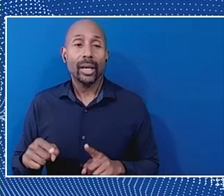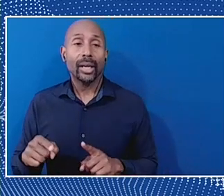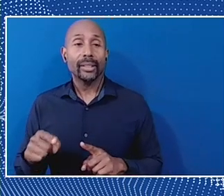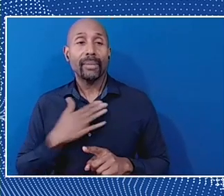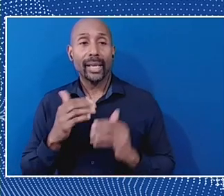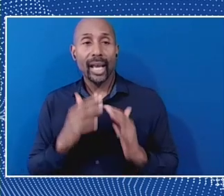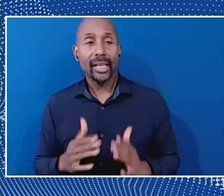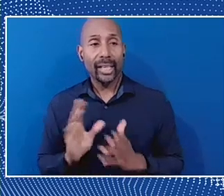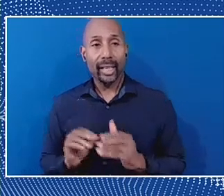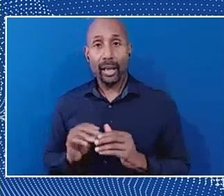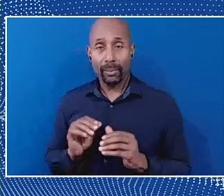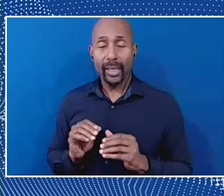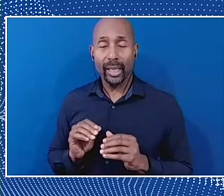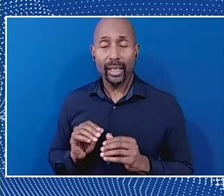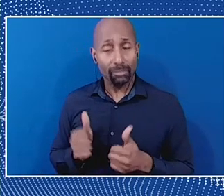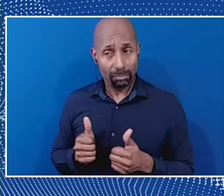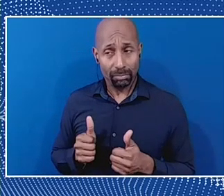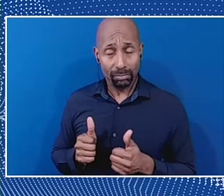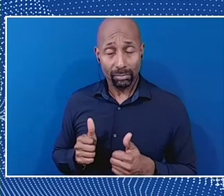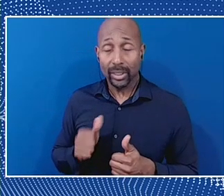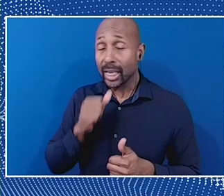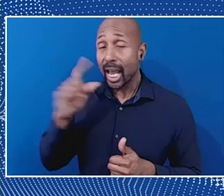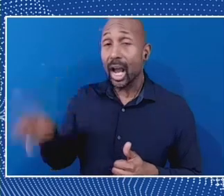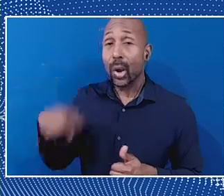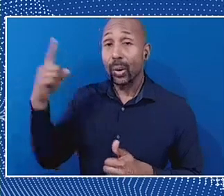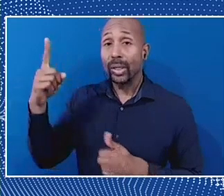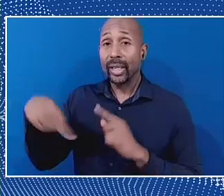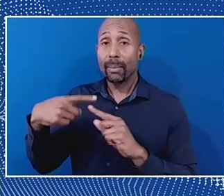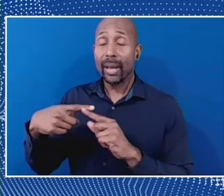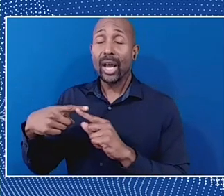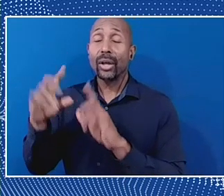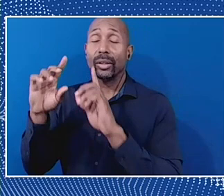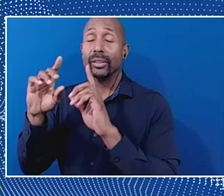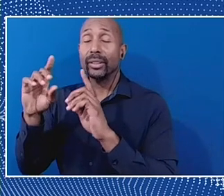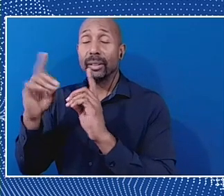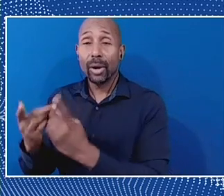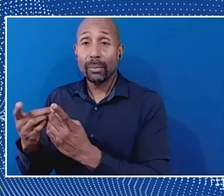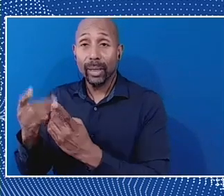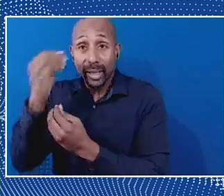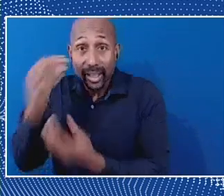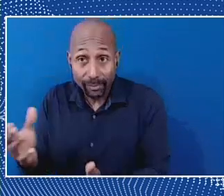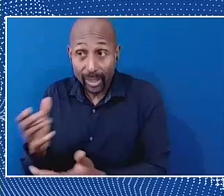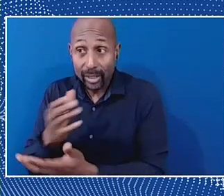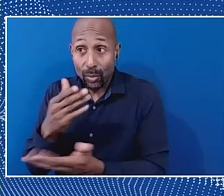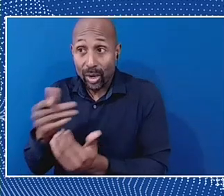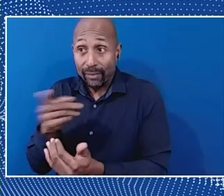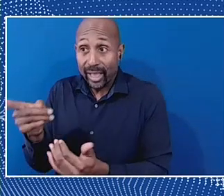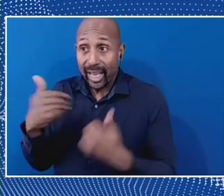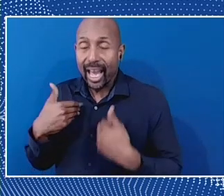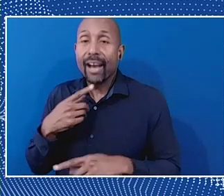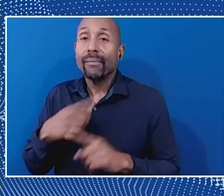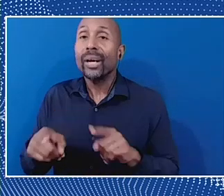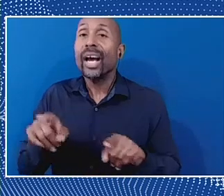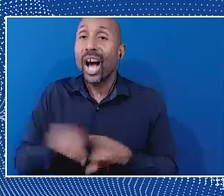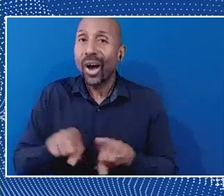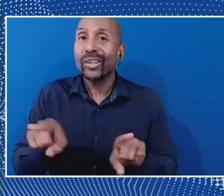Department has, but it's information it can get. And again, the example that we have to roll on or one of the big examples